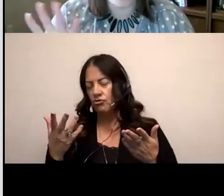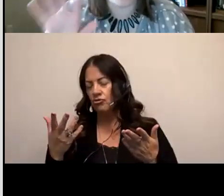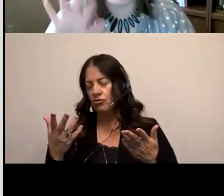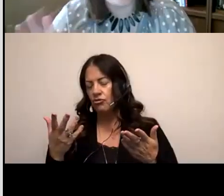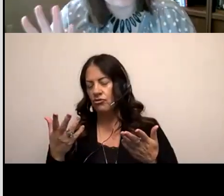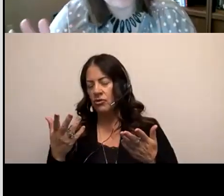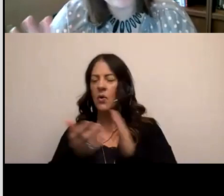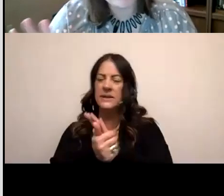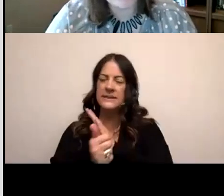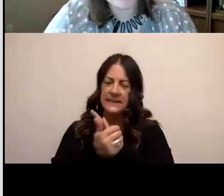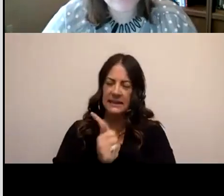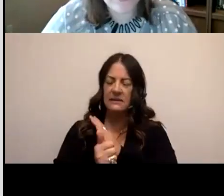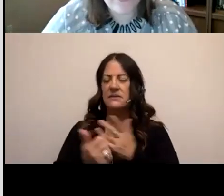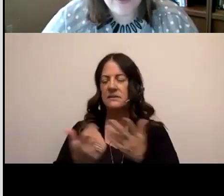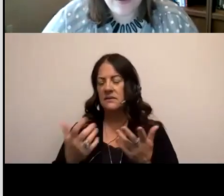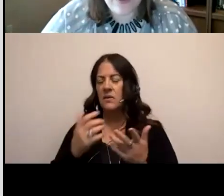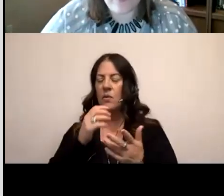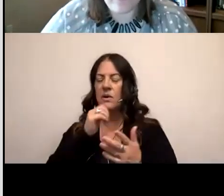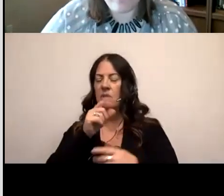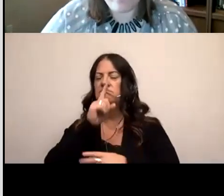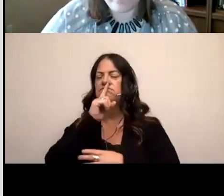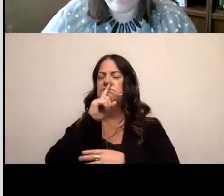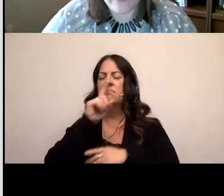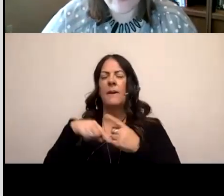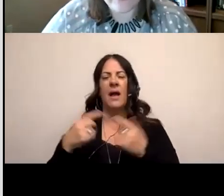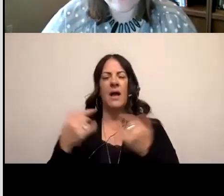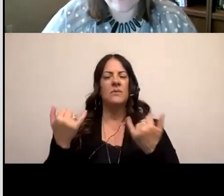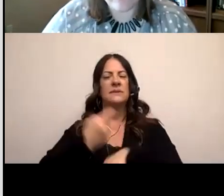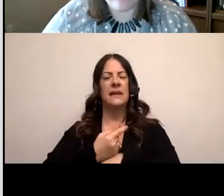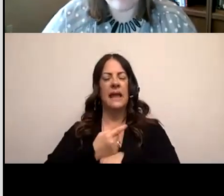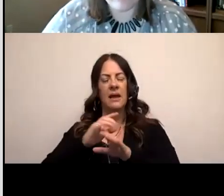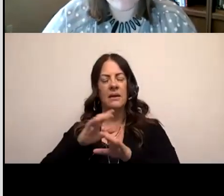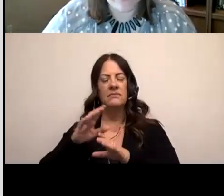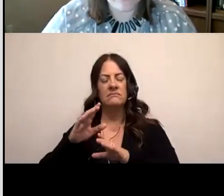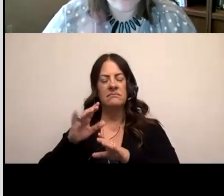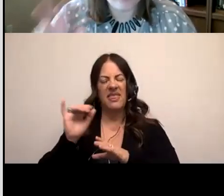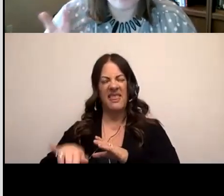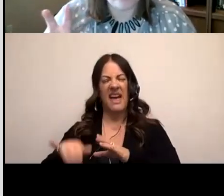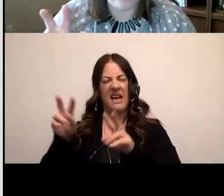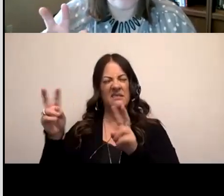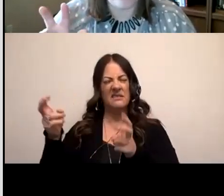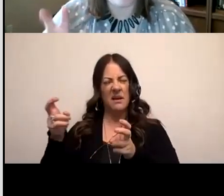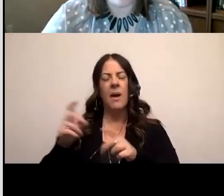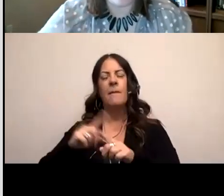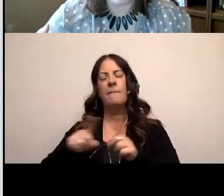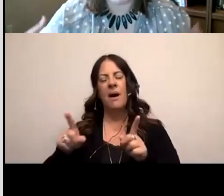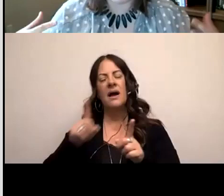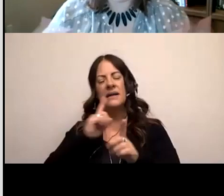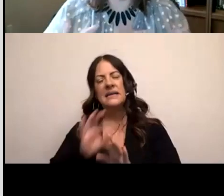THOSE ARE ALL DIFFERENT KINDS OF SKILLS WE'RE NOT TALKING ABOUT ABOUT THOSE SKILLS TODAY BUT IT'S ANOTHER AREA THAT KIND OF BUILDS